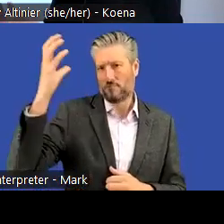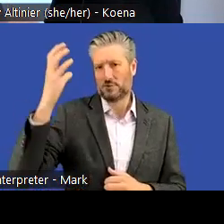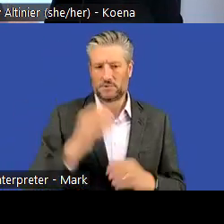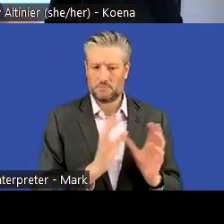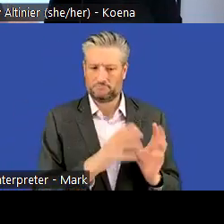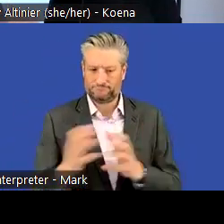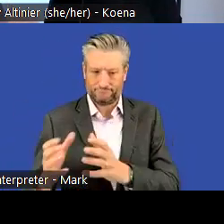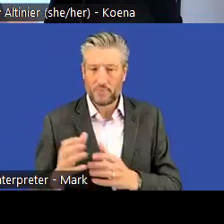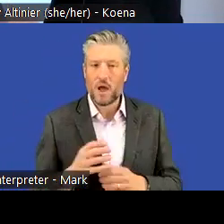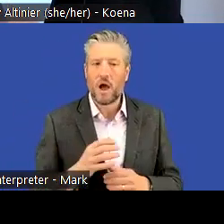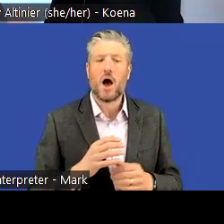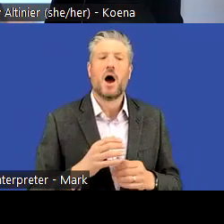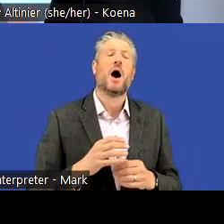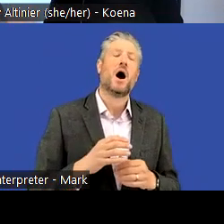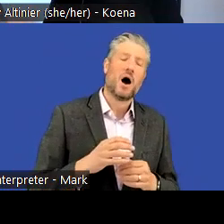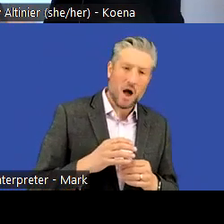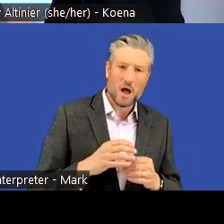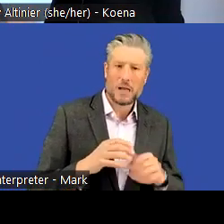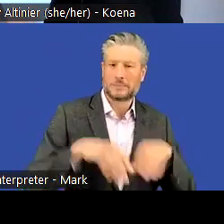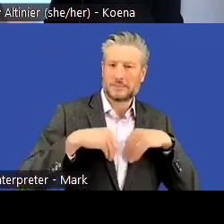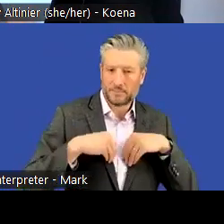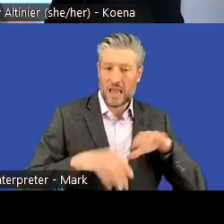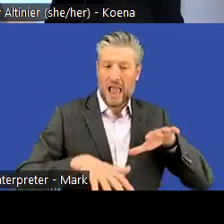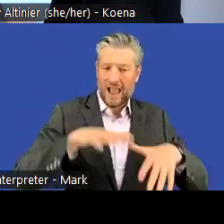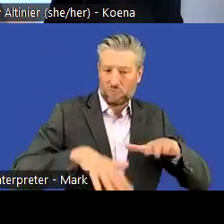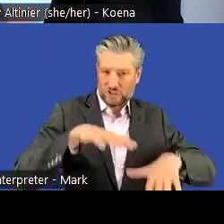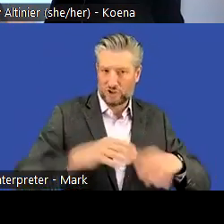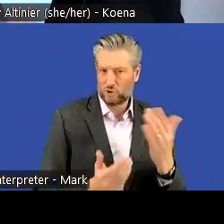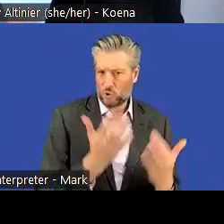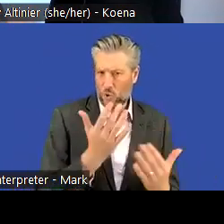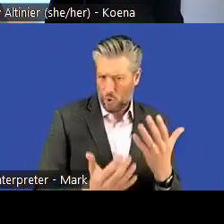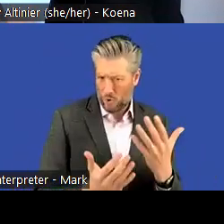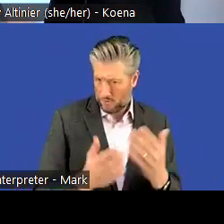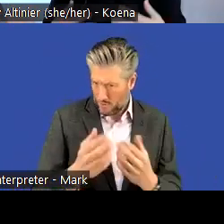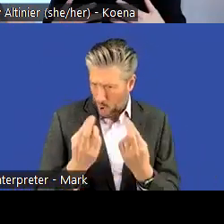I'm not sure if it's clear for everyone or not, this calculation.